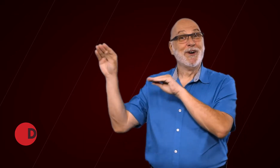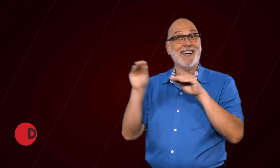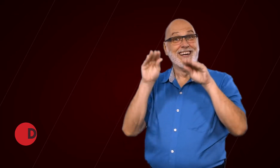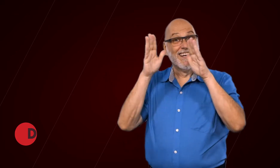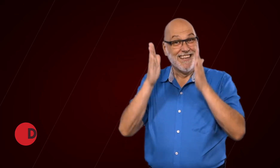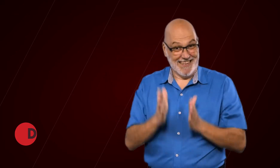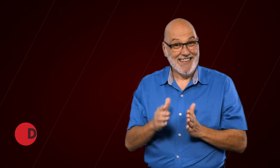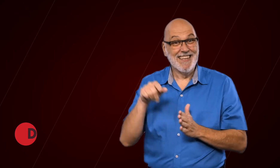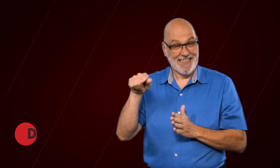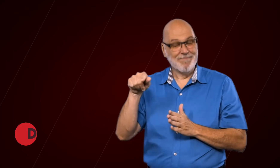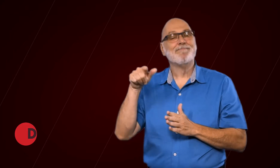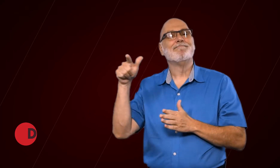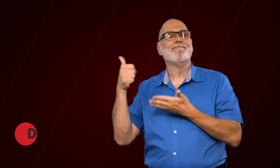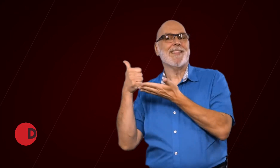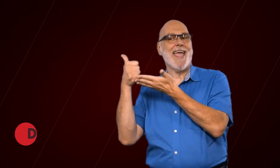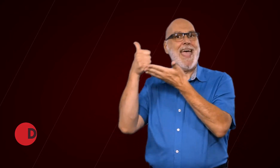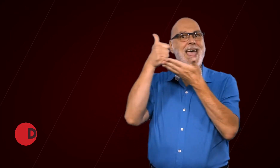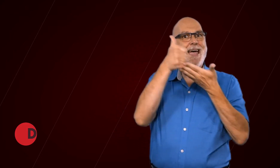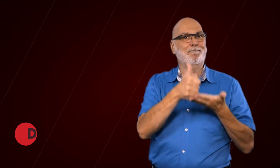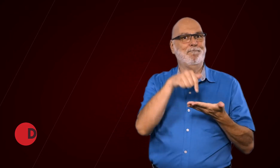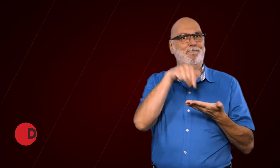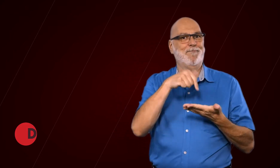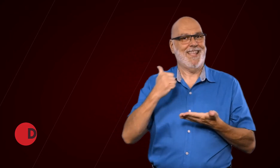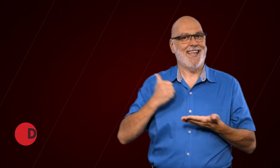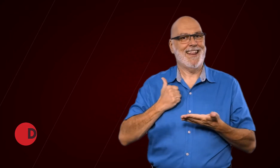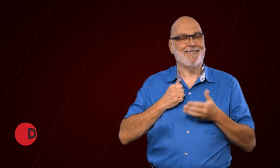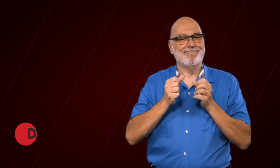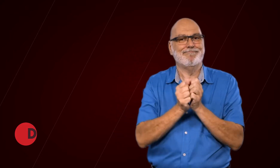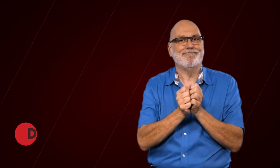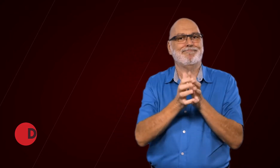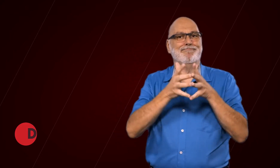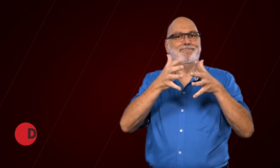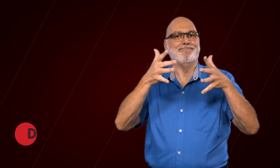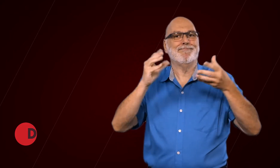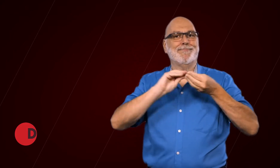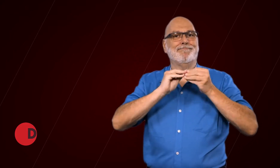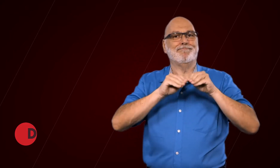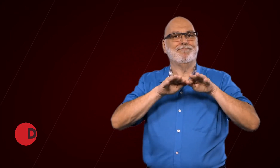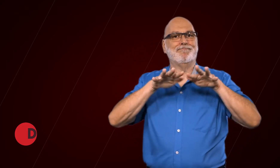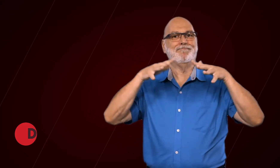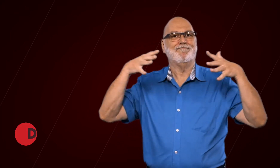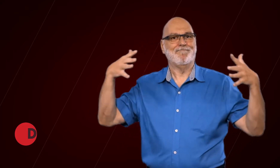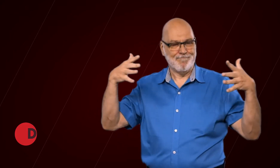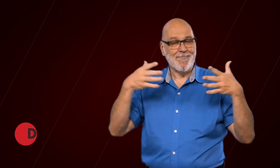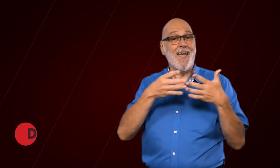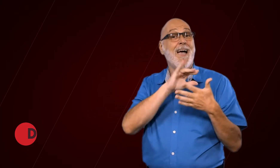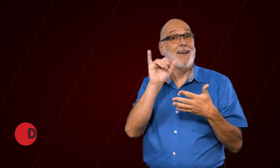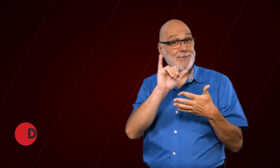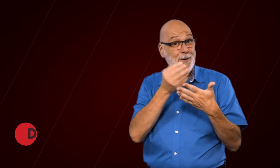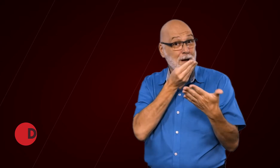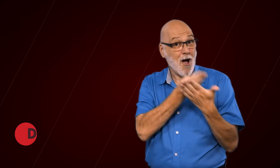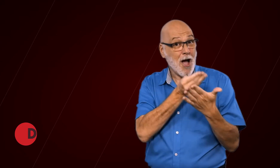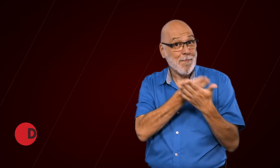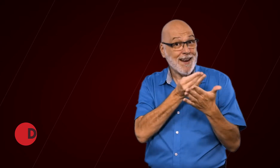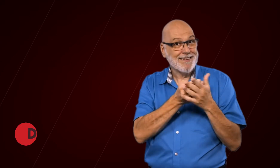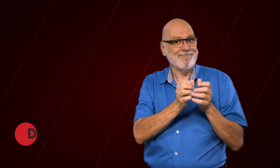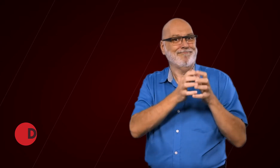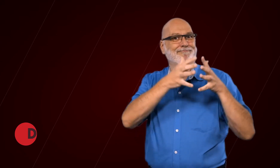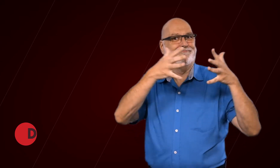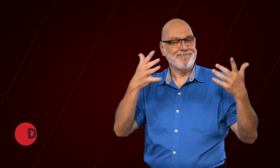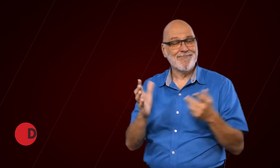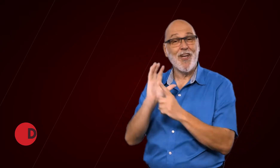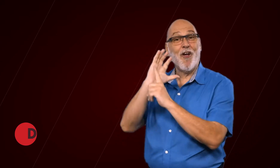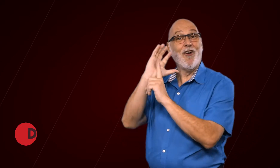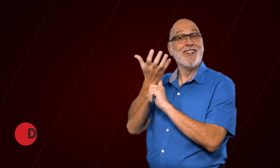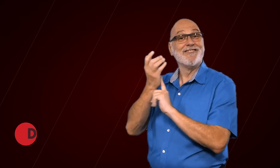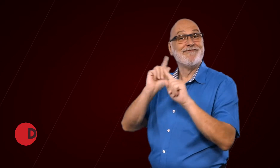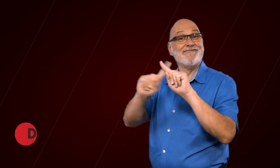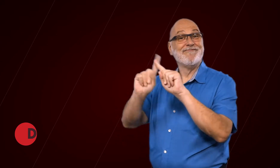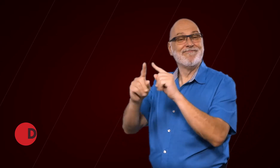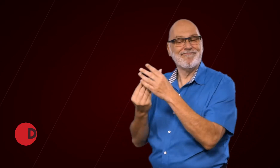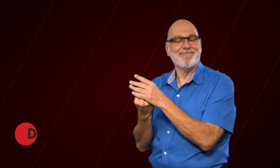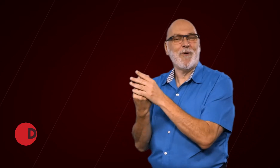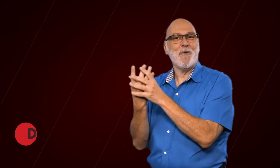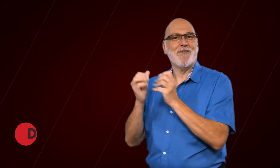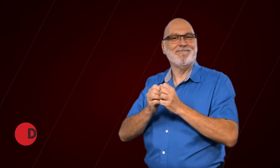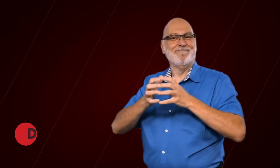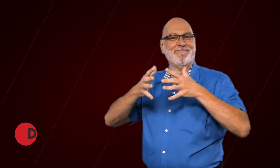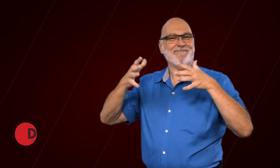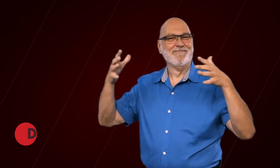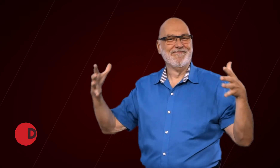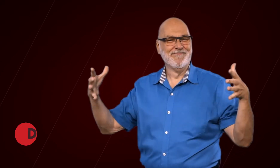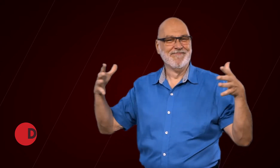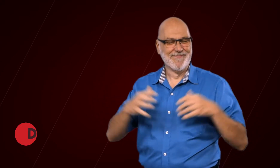These newcomers help Canada’s population, economic and cultural growth.